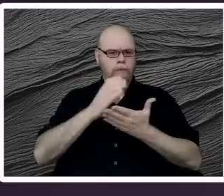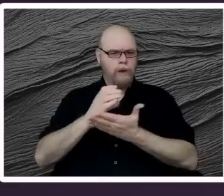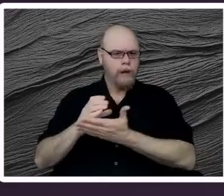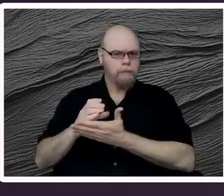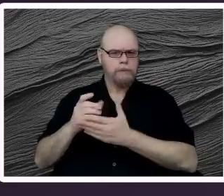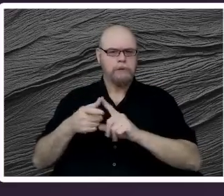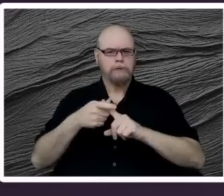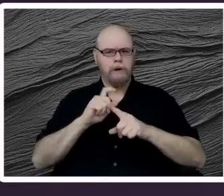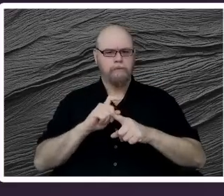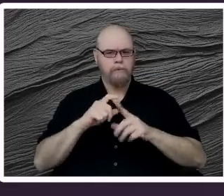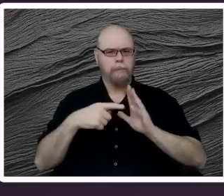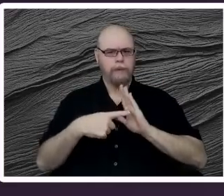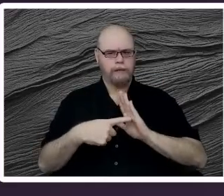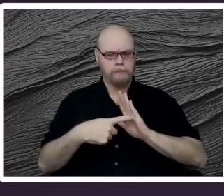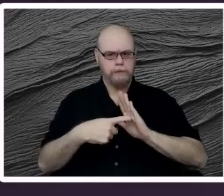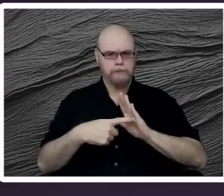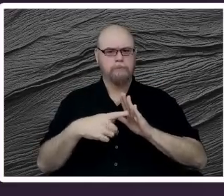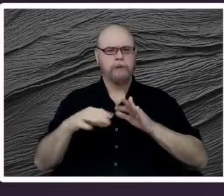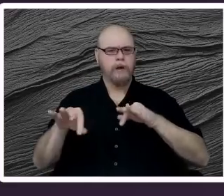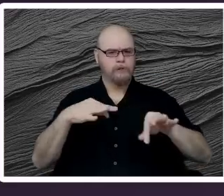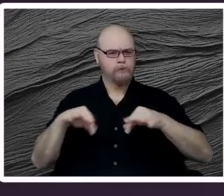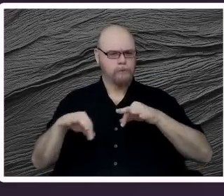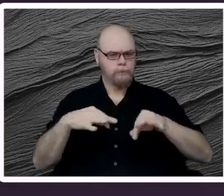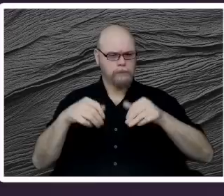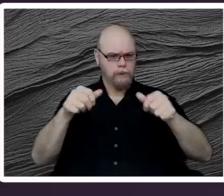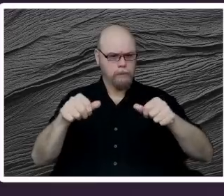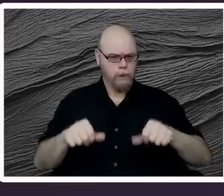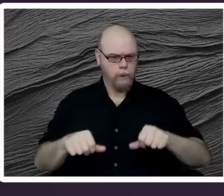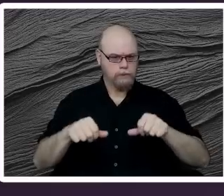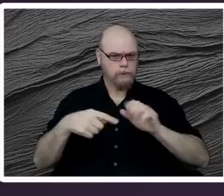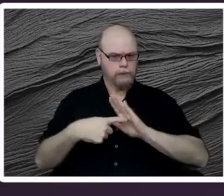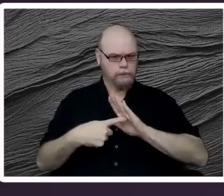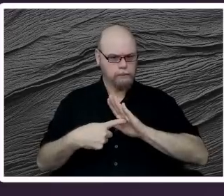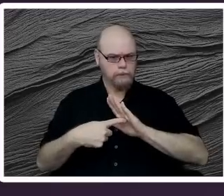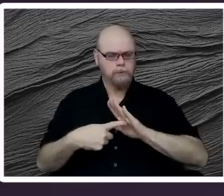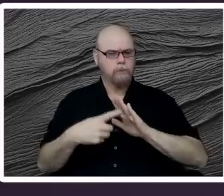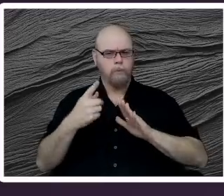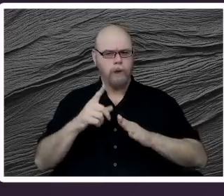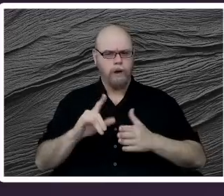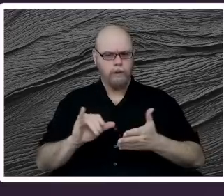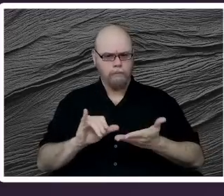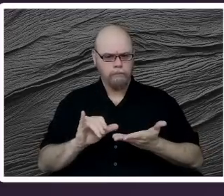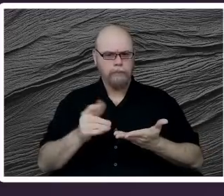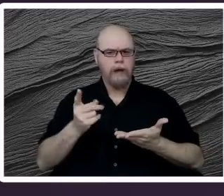exhibition, and then as you scroll down, detailed thumbnails of each of the available